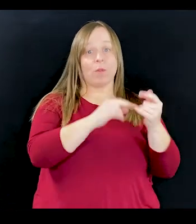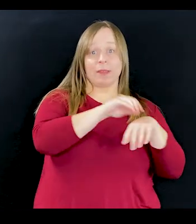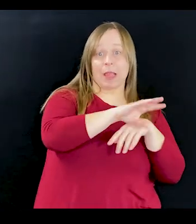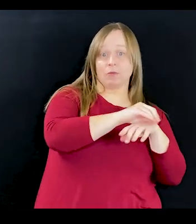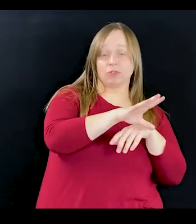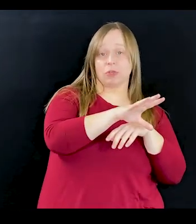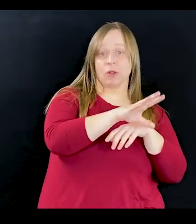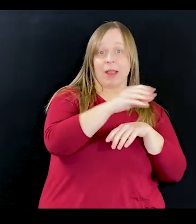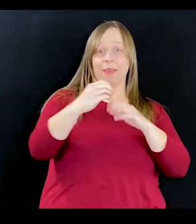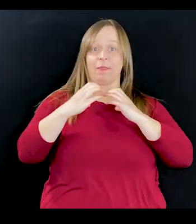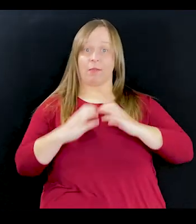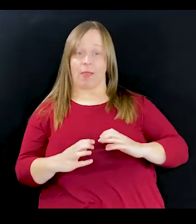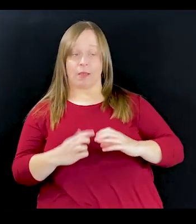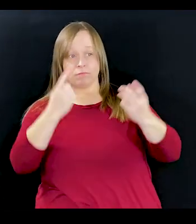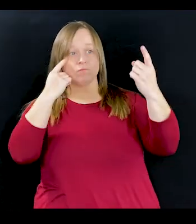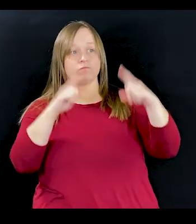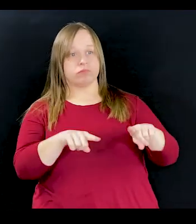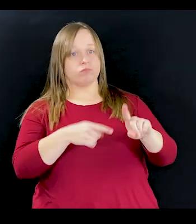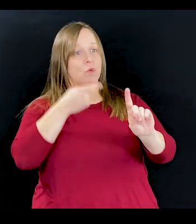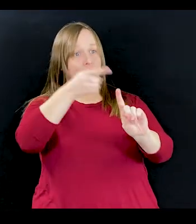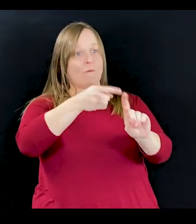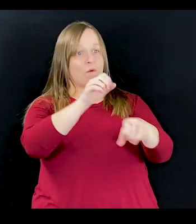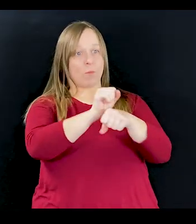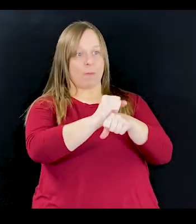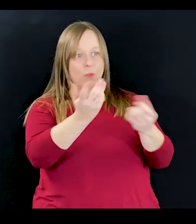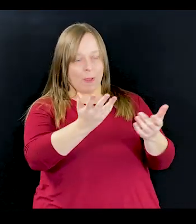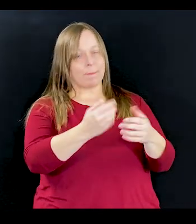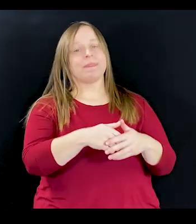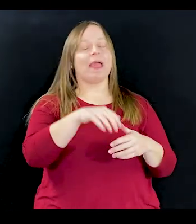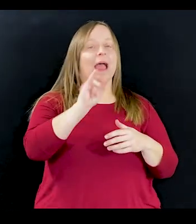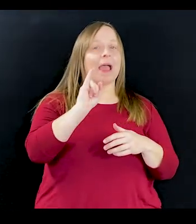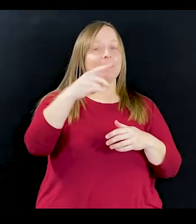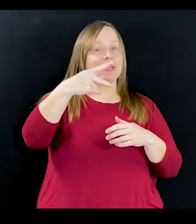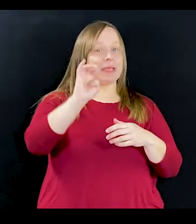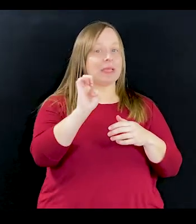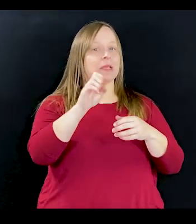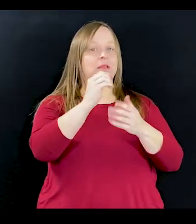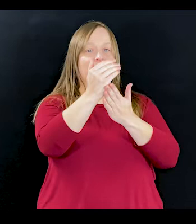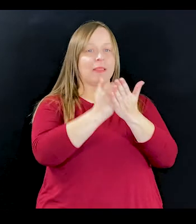both the counselor at ACCES-VR as well as the client. The IPE also lists all